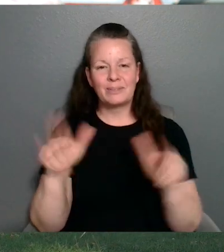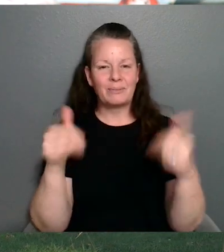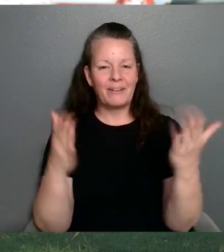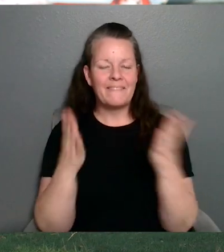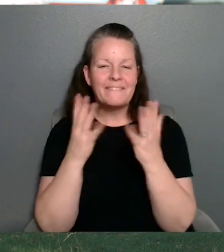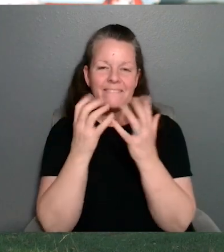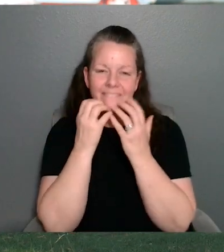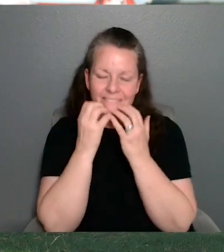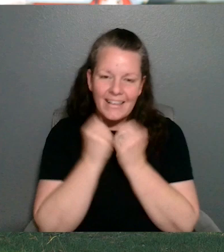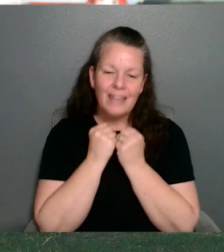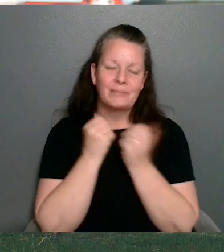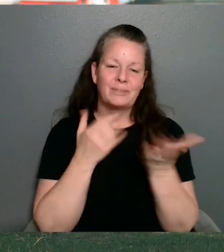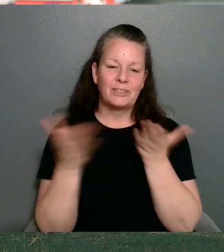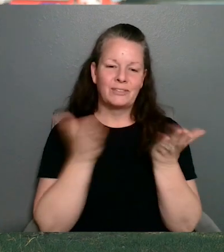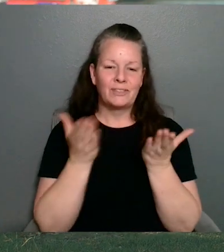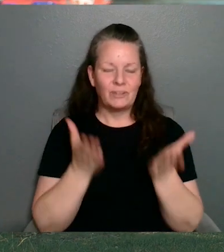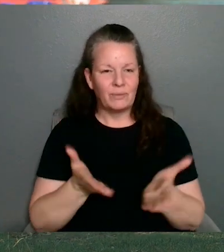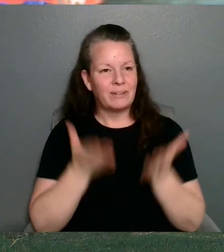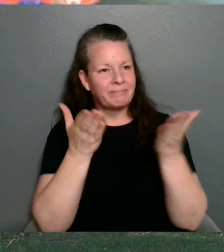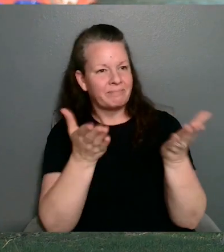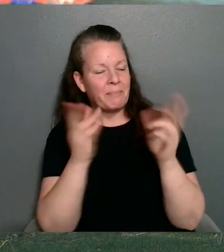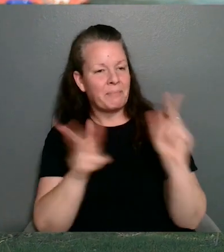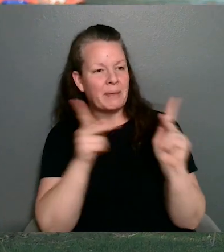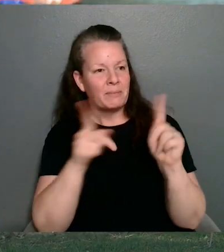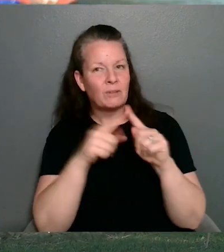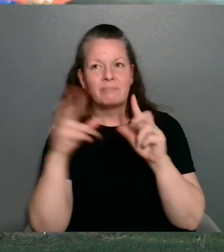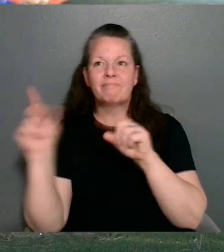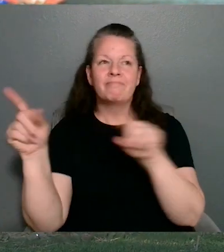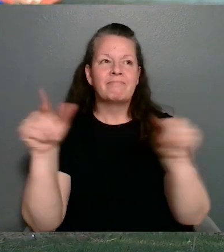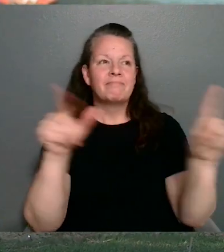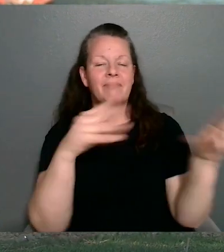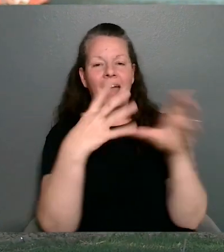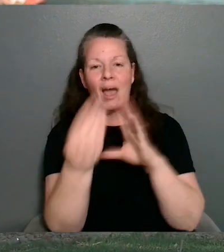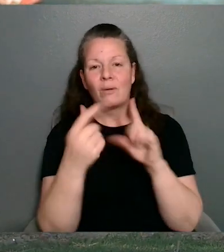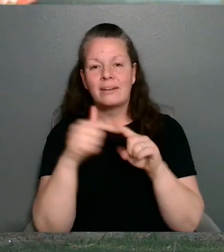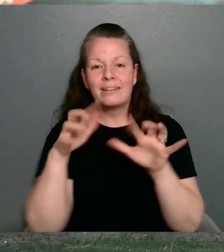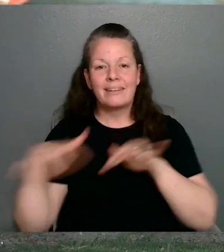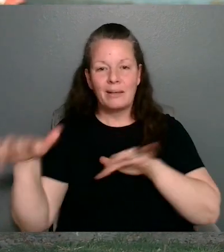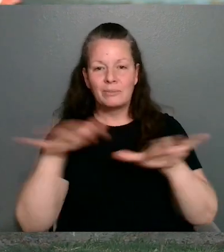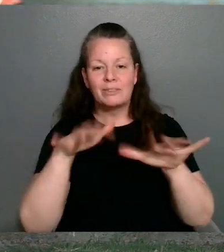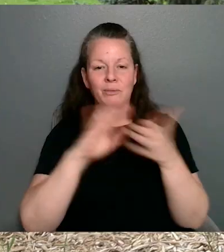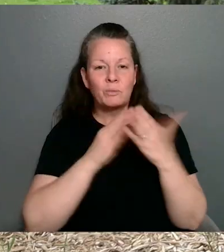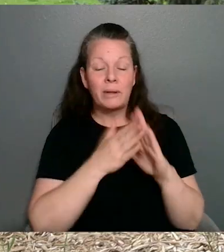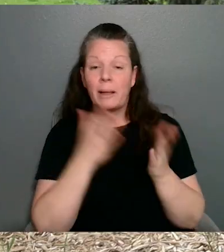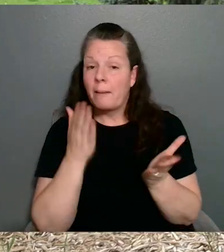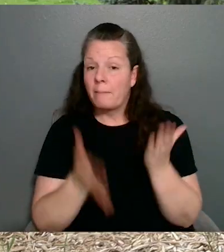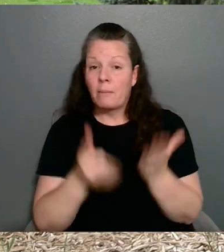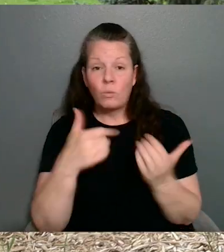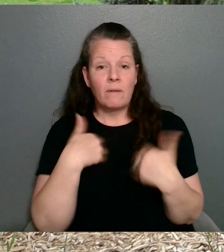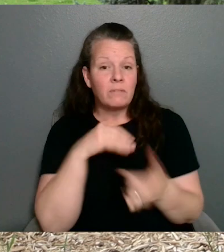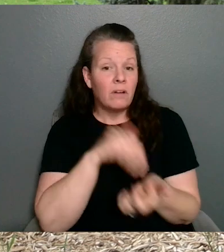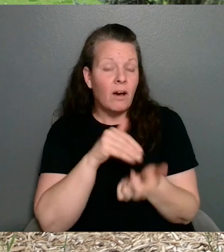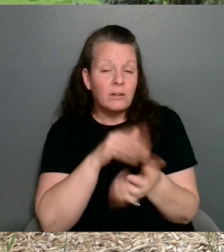provides valuable services to enable people to get out and about in our neighborhoods and communities. Perhaps you have doctor's appointments